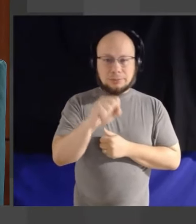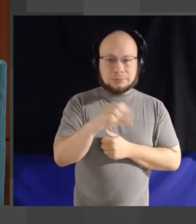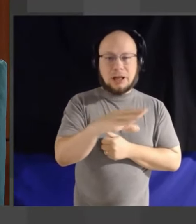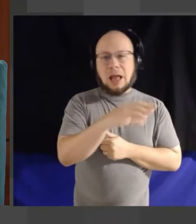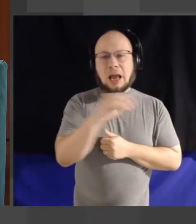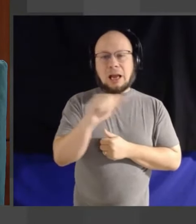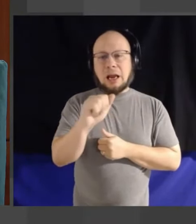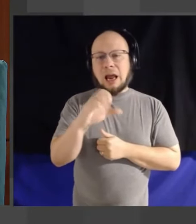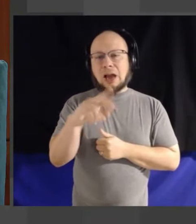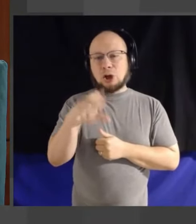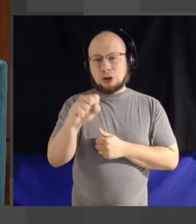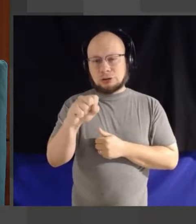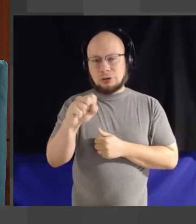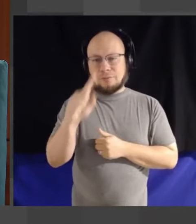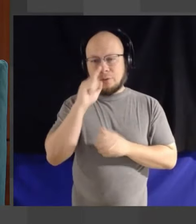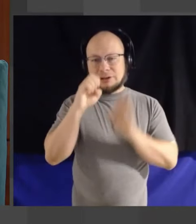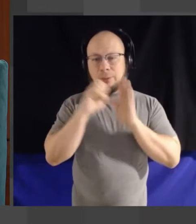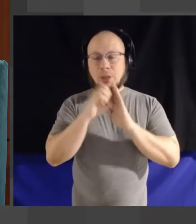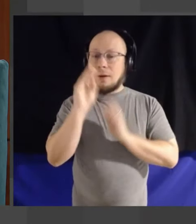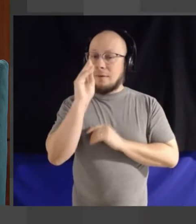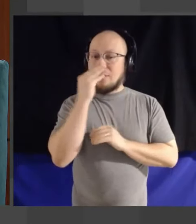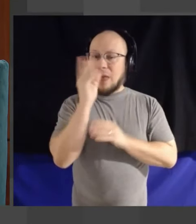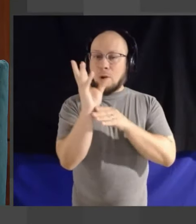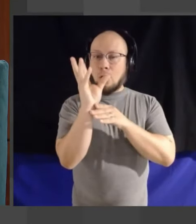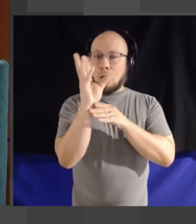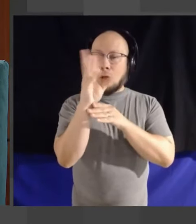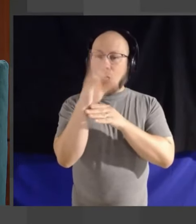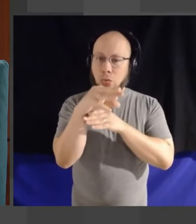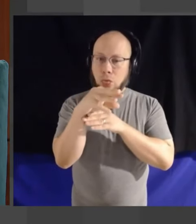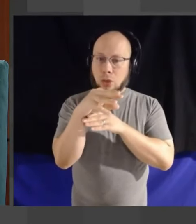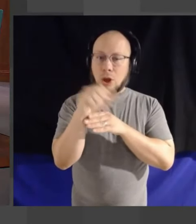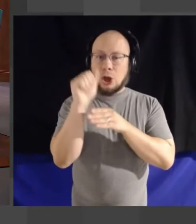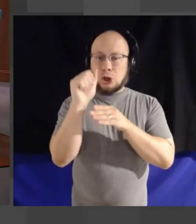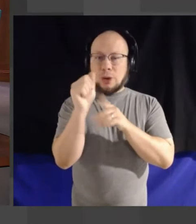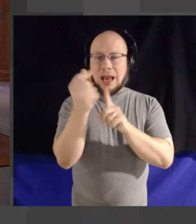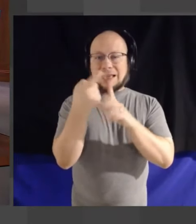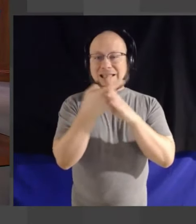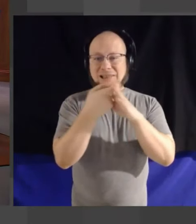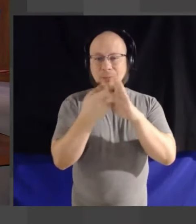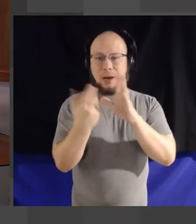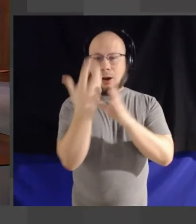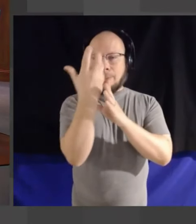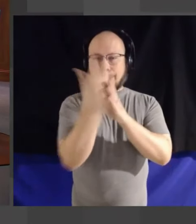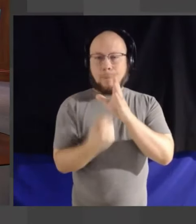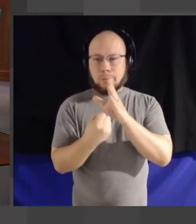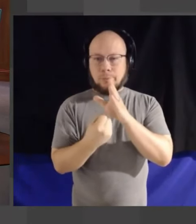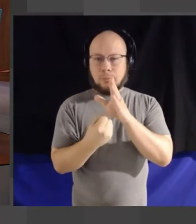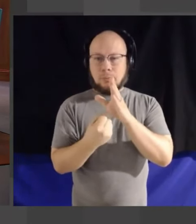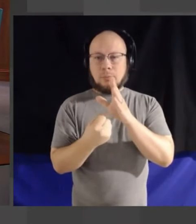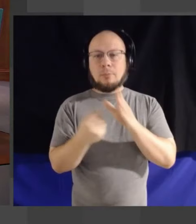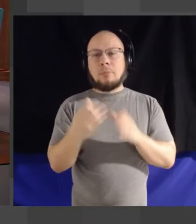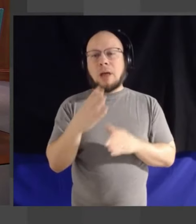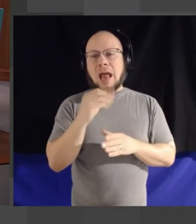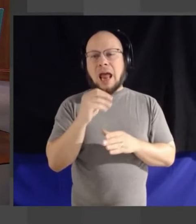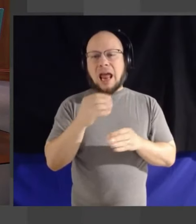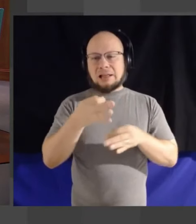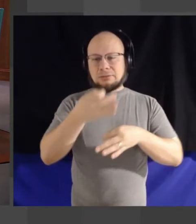ITEMS. IN THIS CASE AS THE FLOWER IS